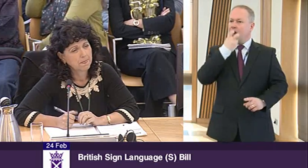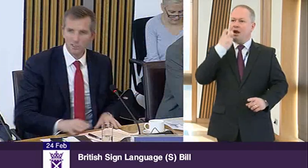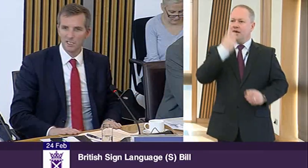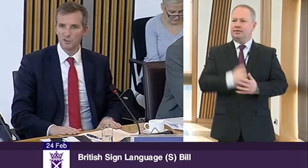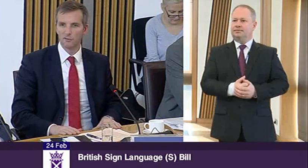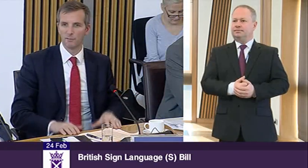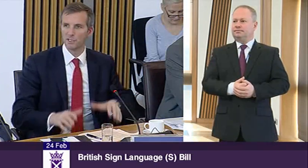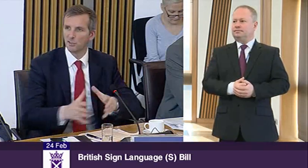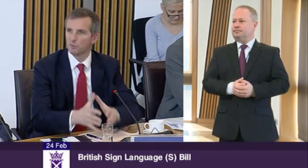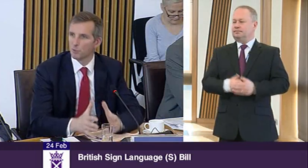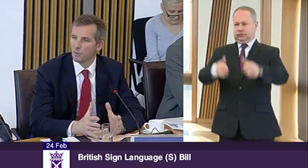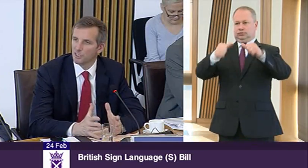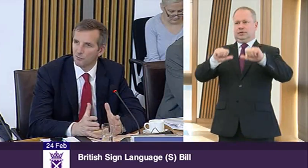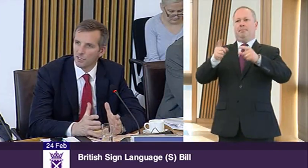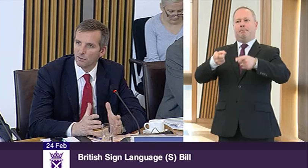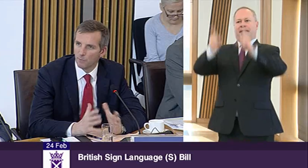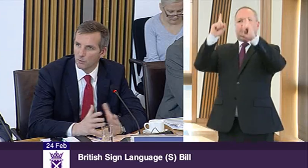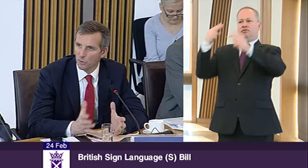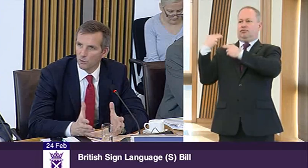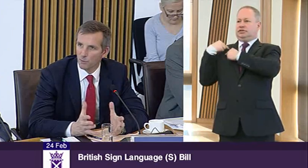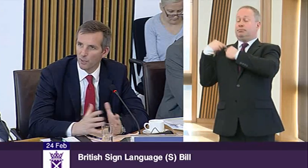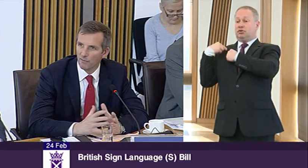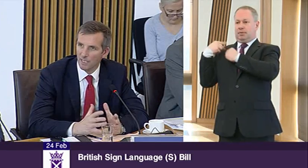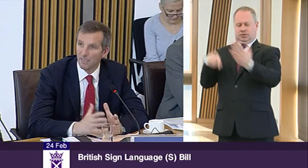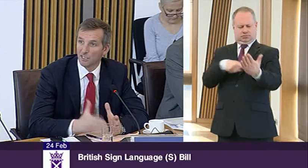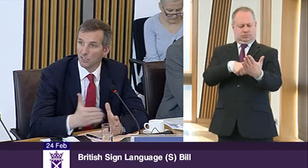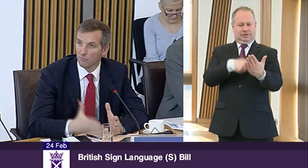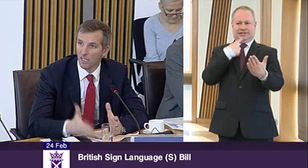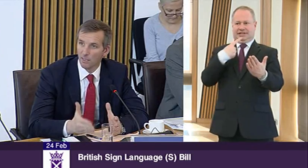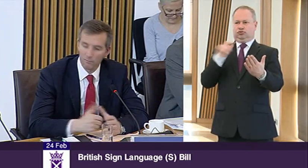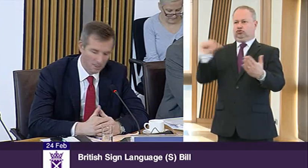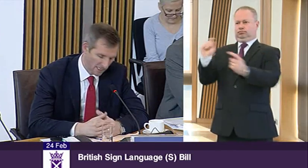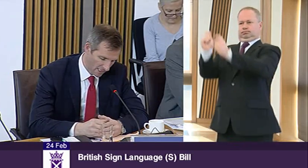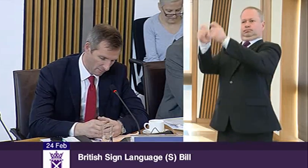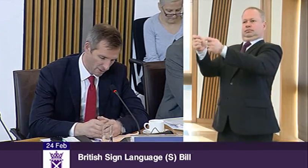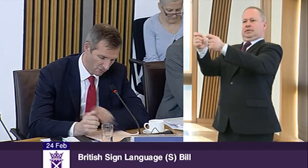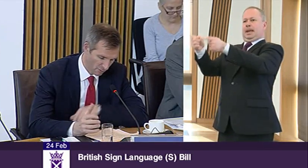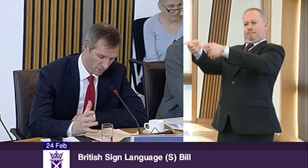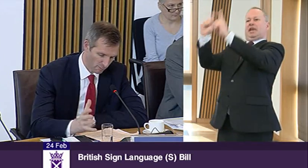Liam McArthur: Moving on to the issue of ministerial responsibilities, the bill mentions having